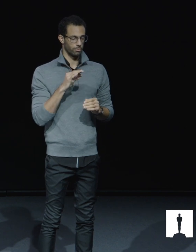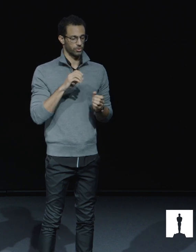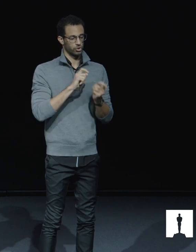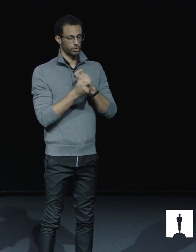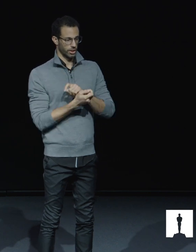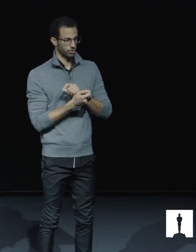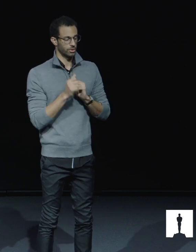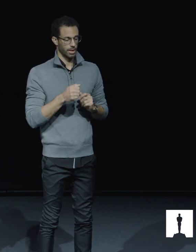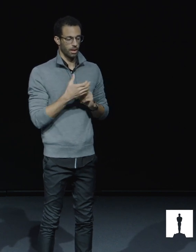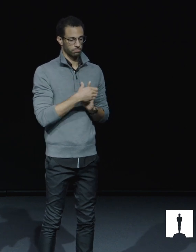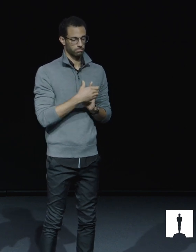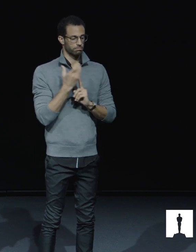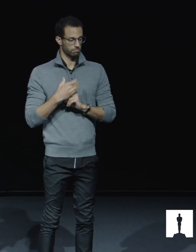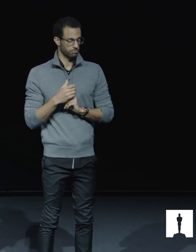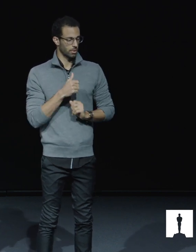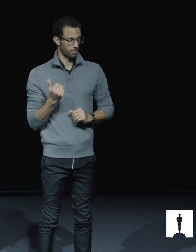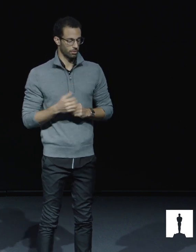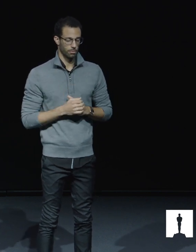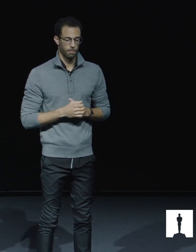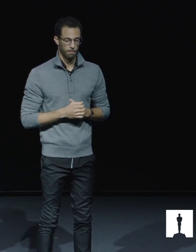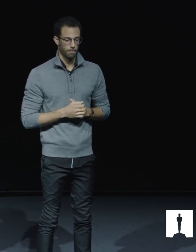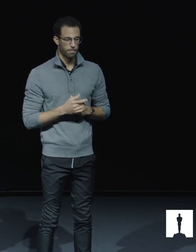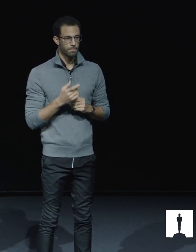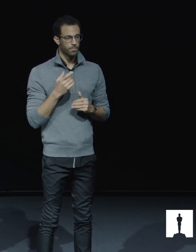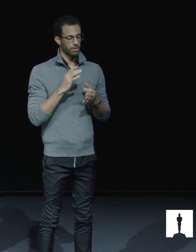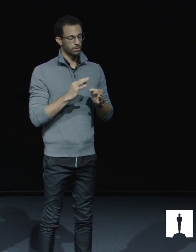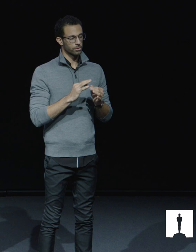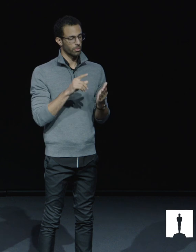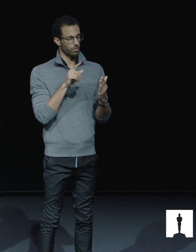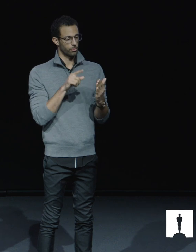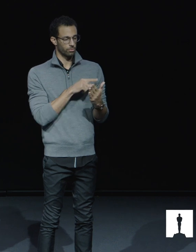The looseness and nakedness he speaks of suggests a kind of criticism that recognizes identity